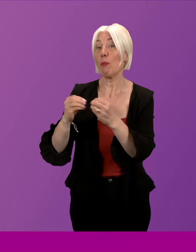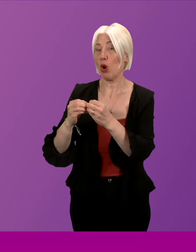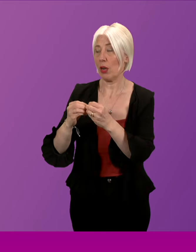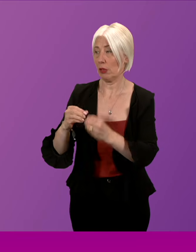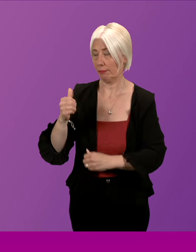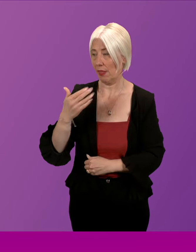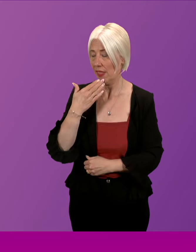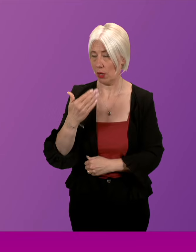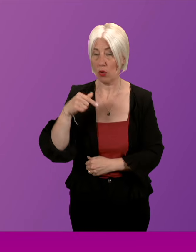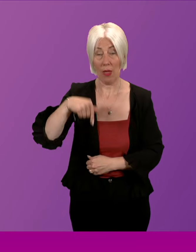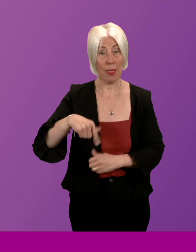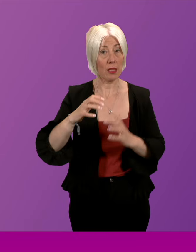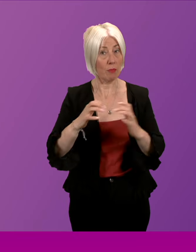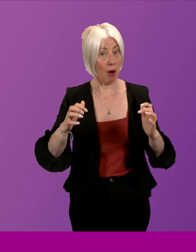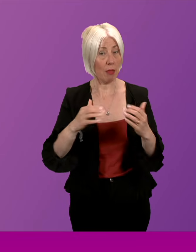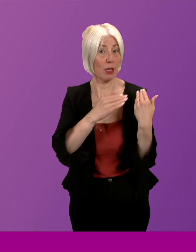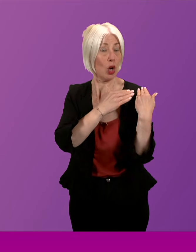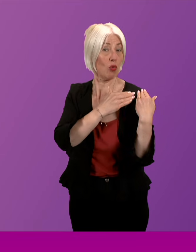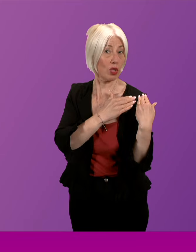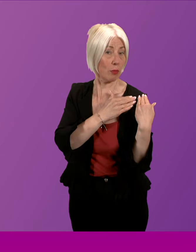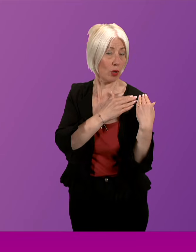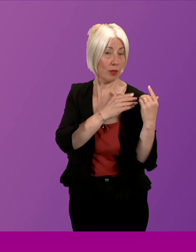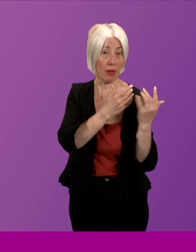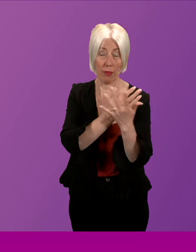Given that this Parliament is responsible for many of the services that support